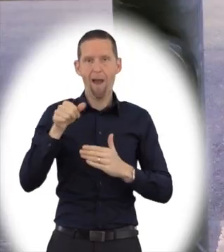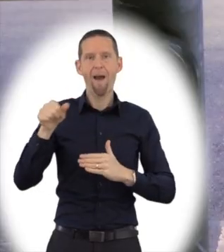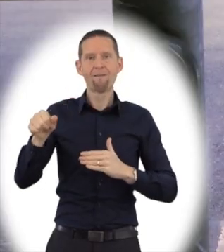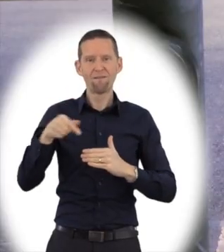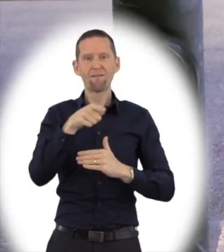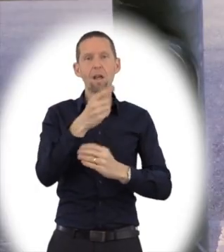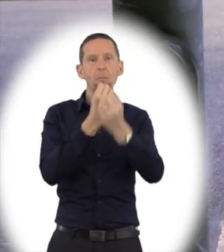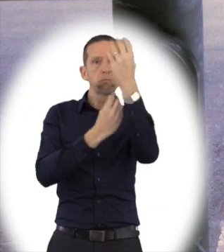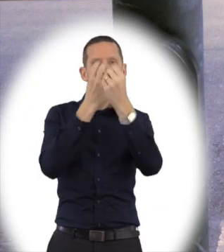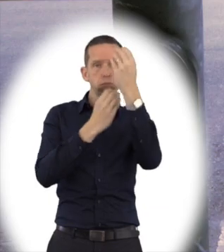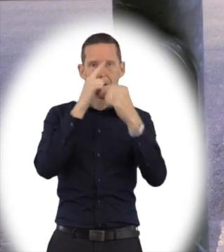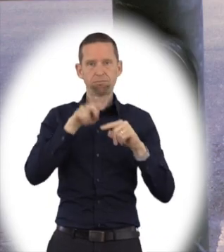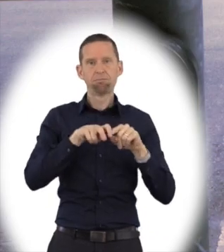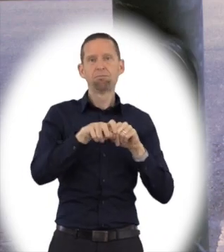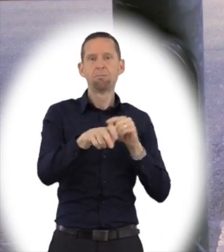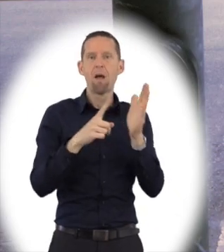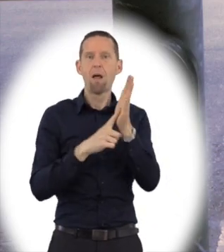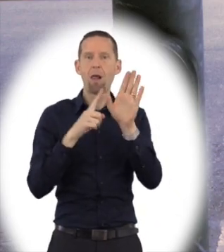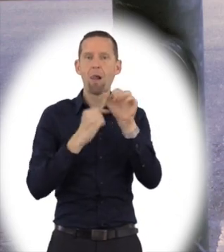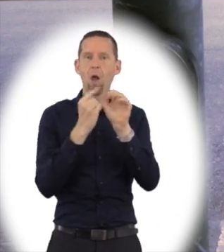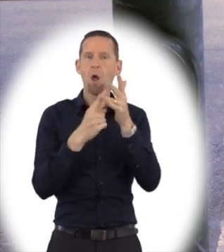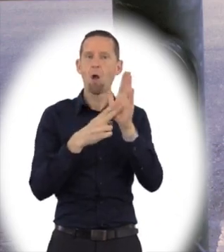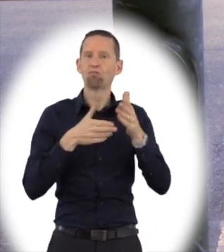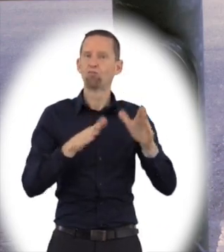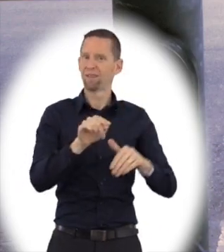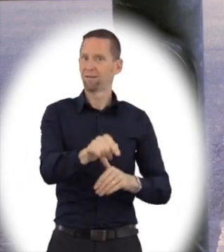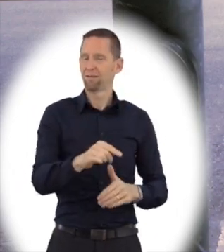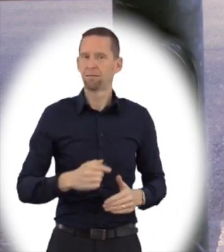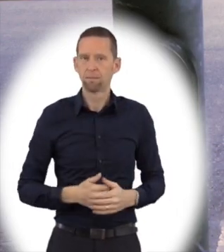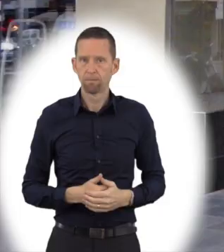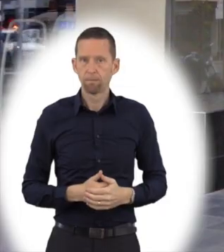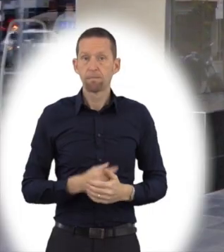pedestrian crossing to help you across Lygon Street.